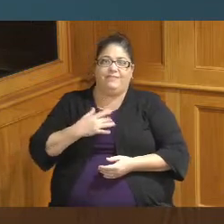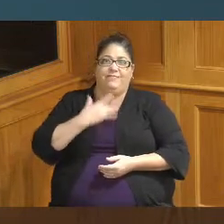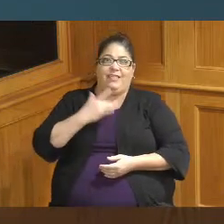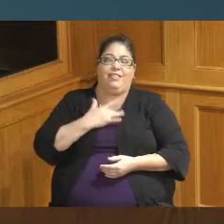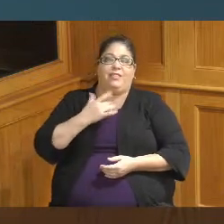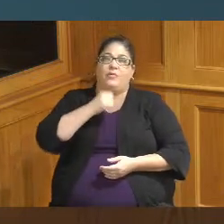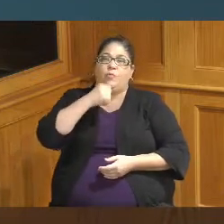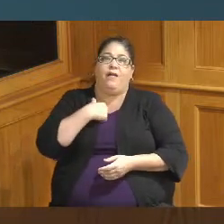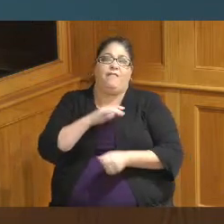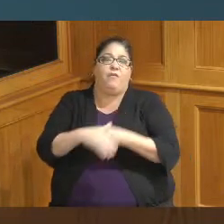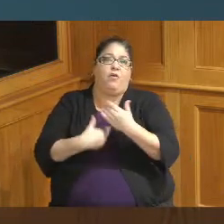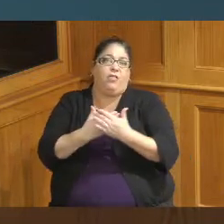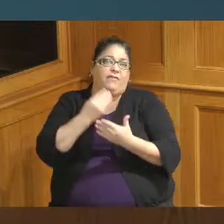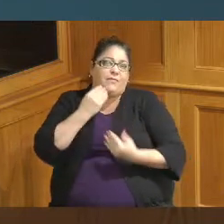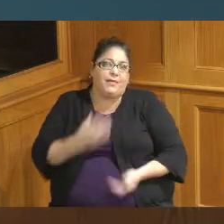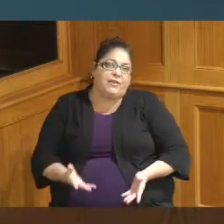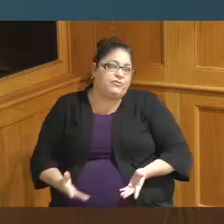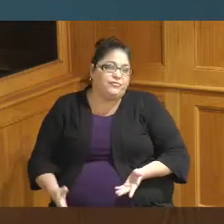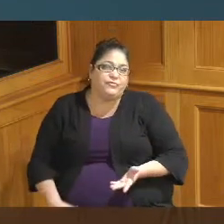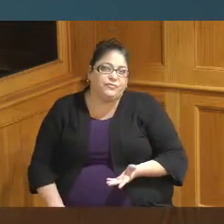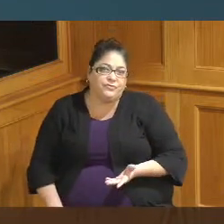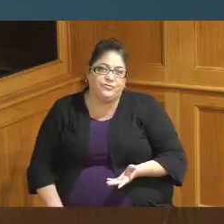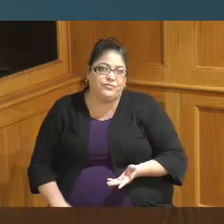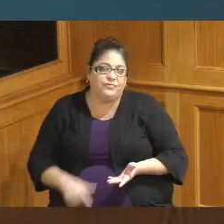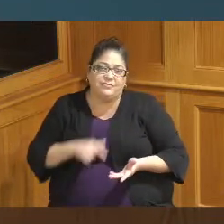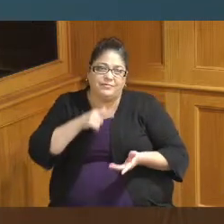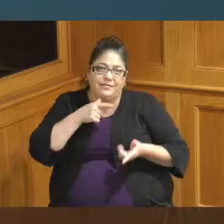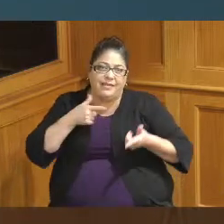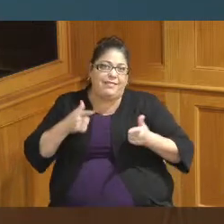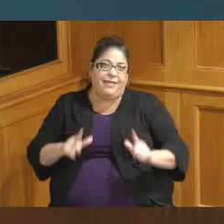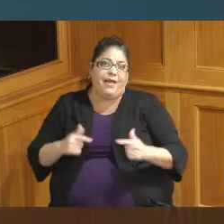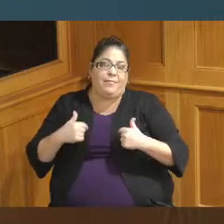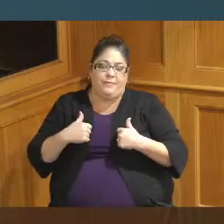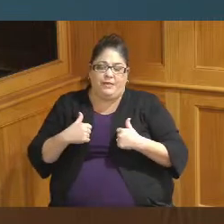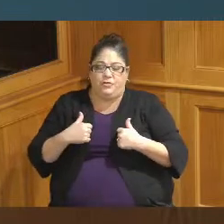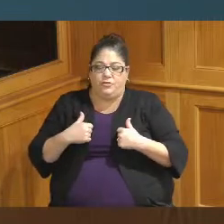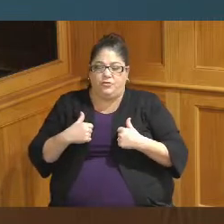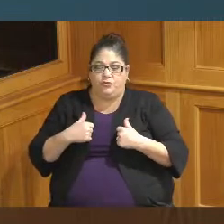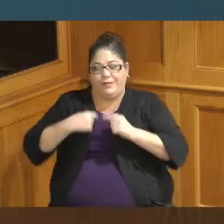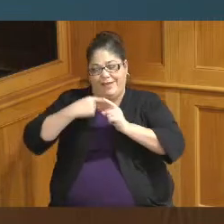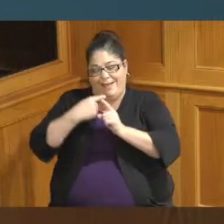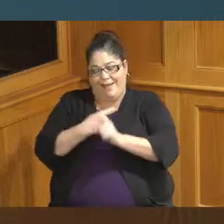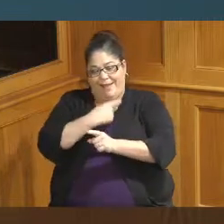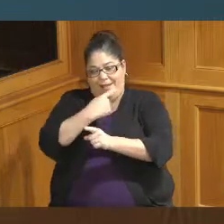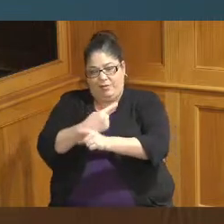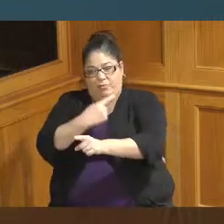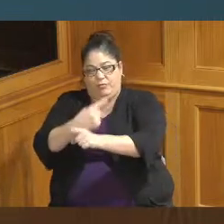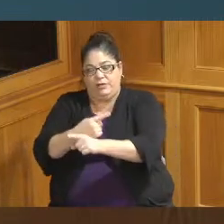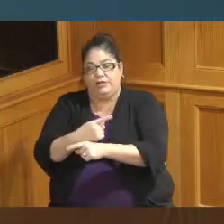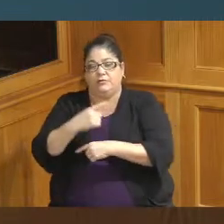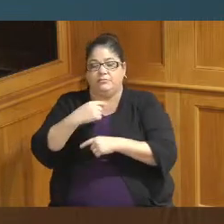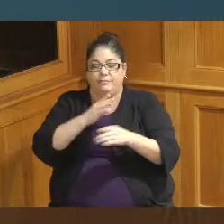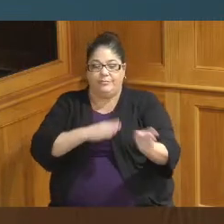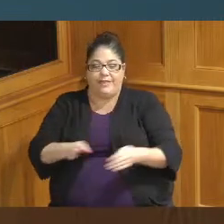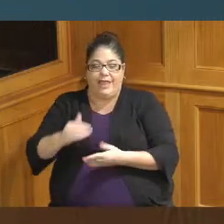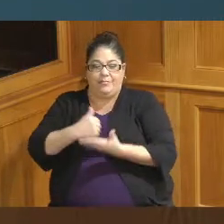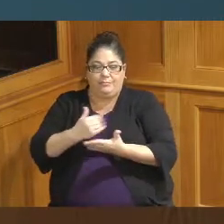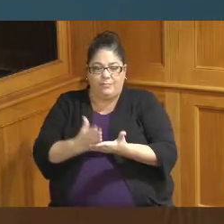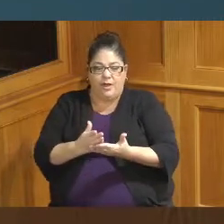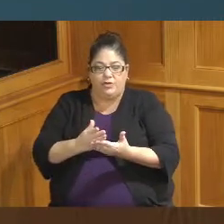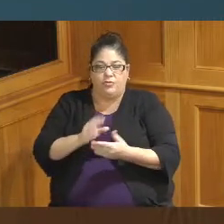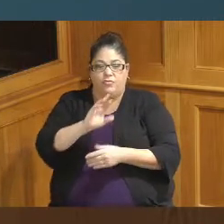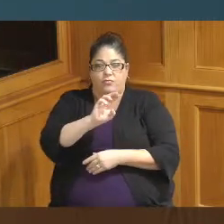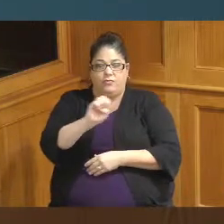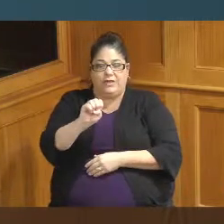information it does not allow me to accurately do a budget or reallocation because I'm not getting